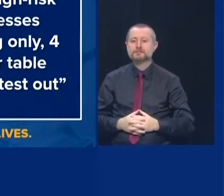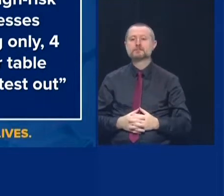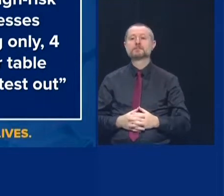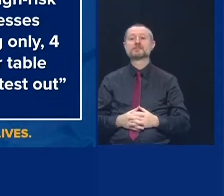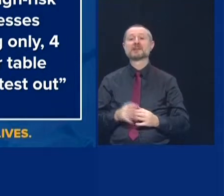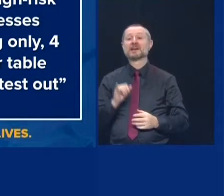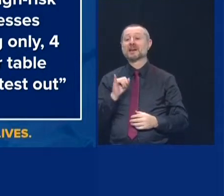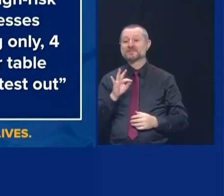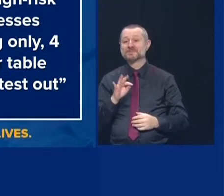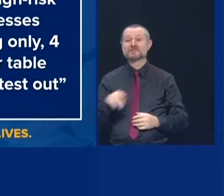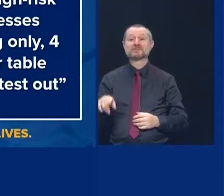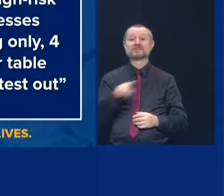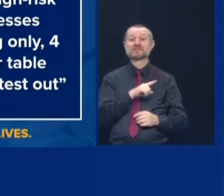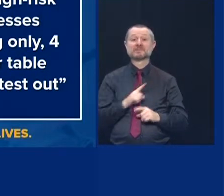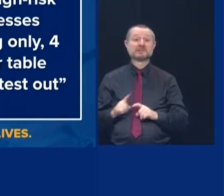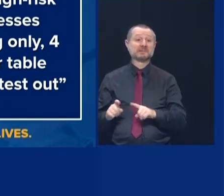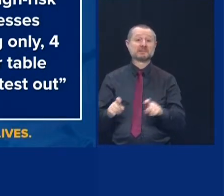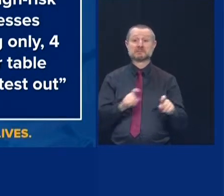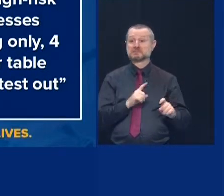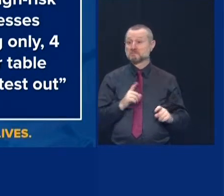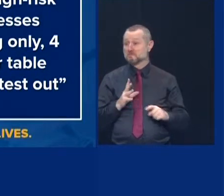SCHOOLS CLOSE TO CLEAN AND TEST